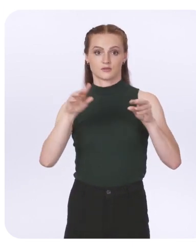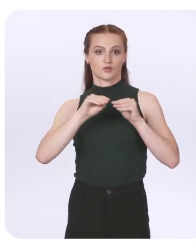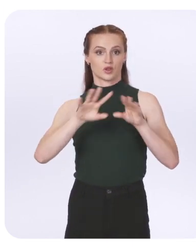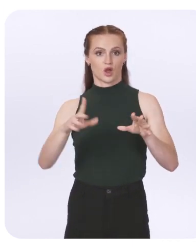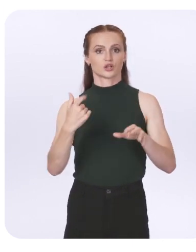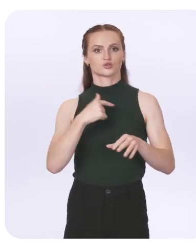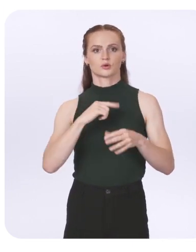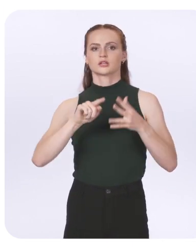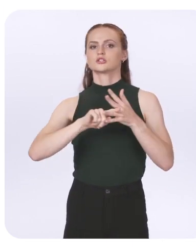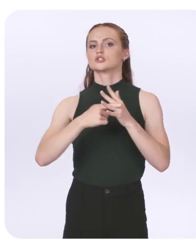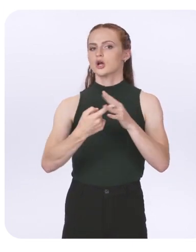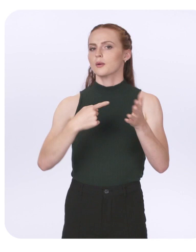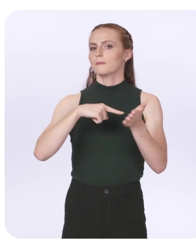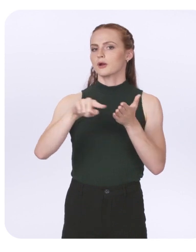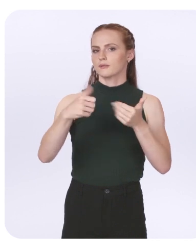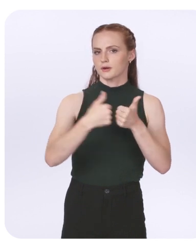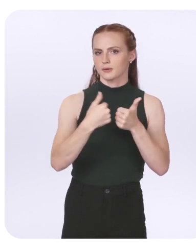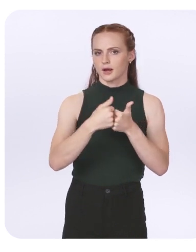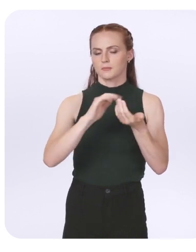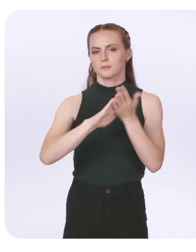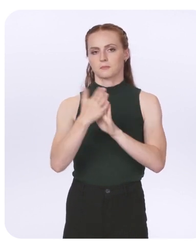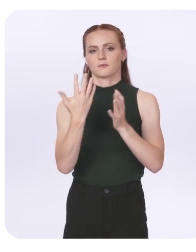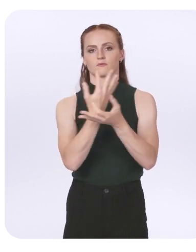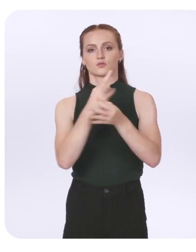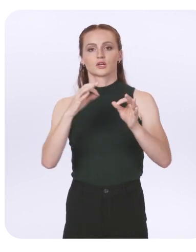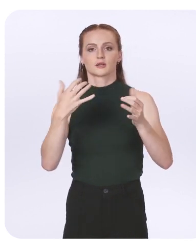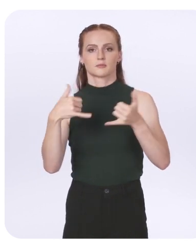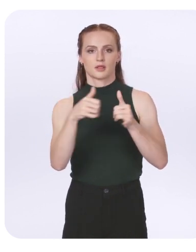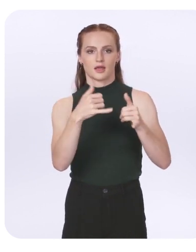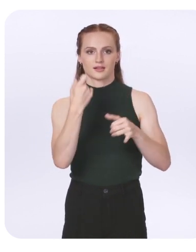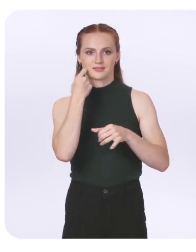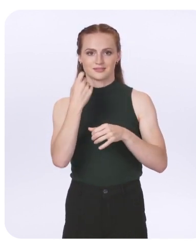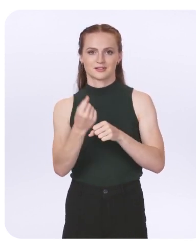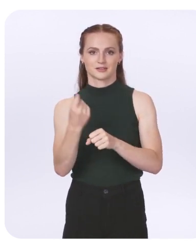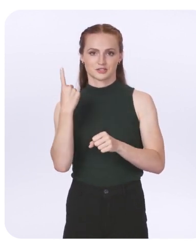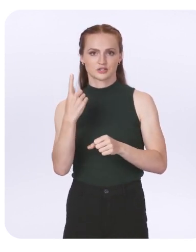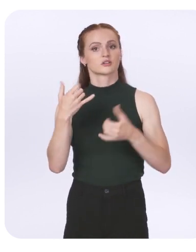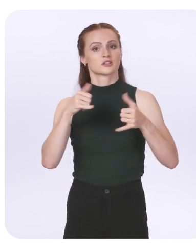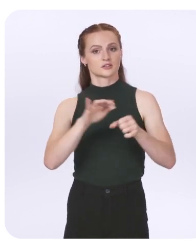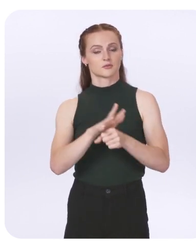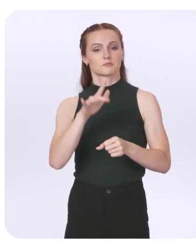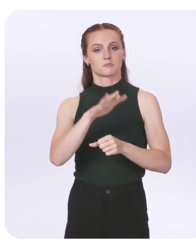it went free to play last year and still has a healthy player and community today.